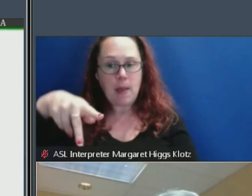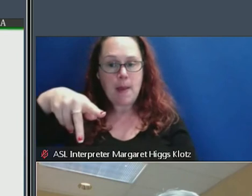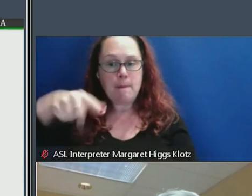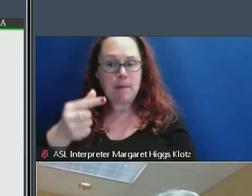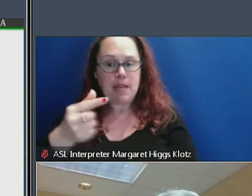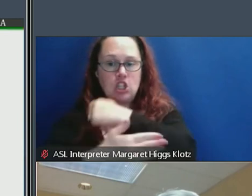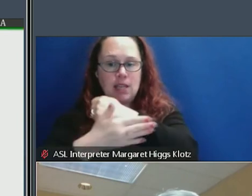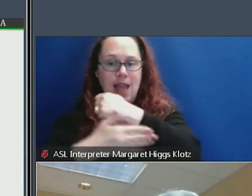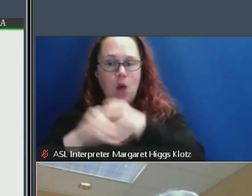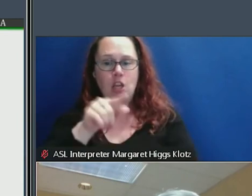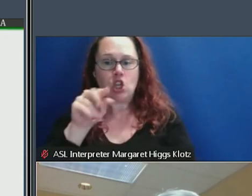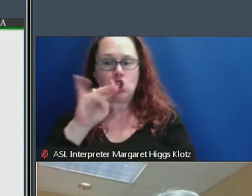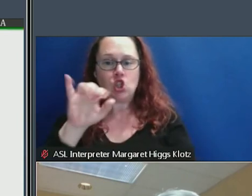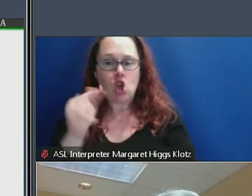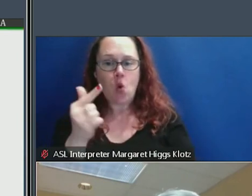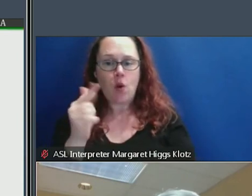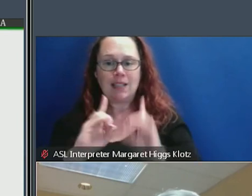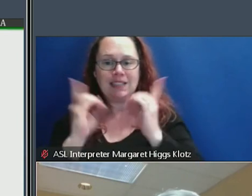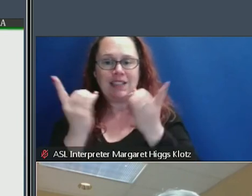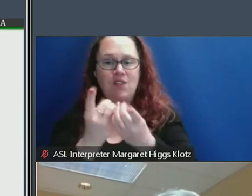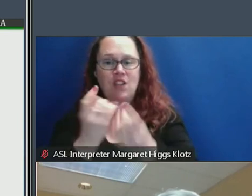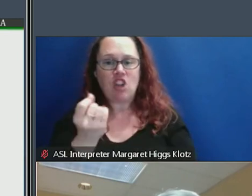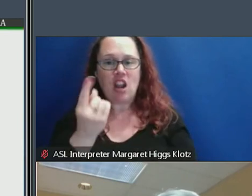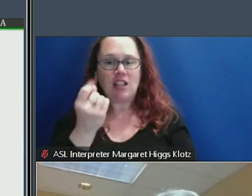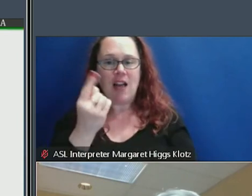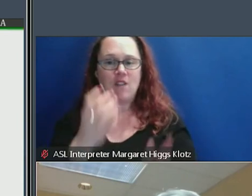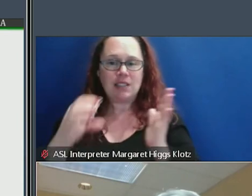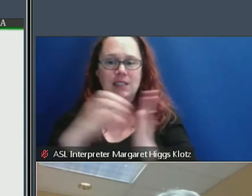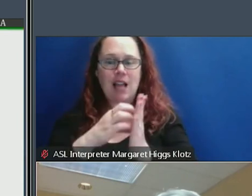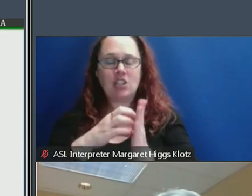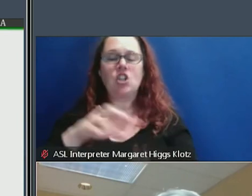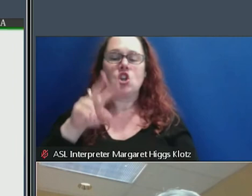division 11 sections 27 dash two 92 through two 95 addresses